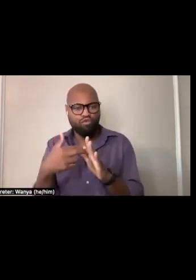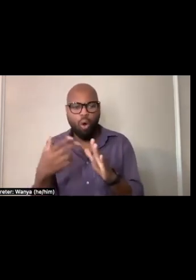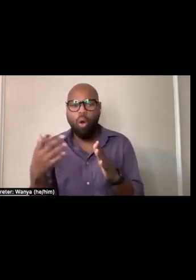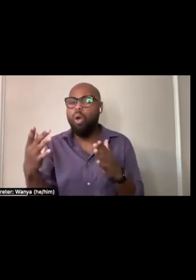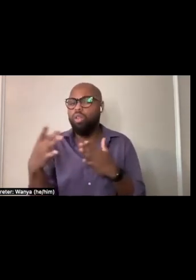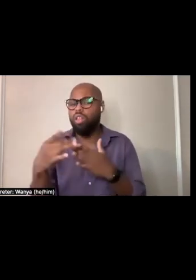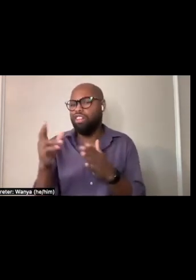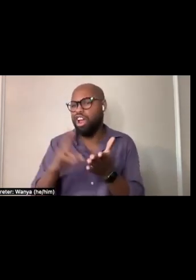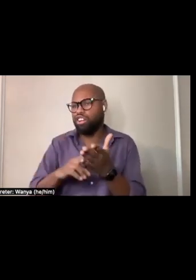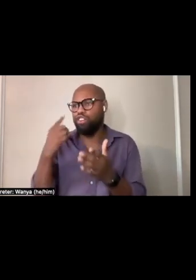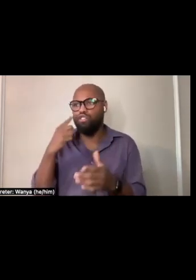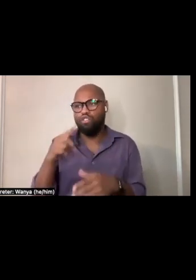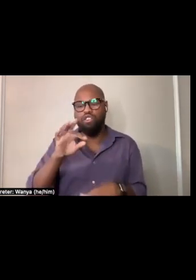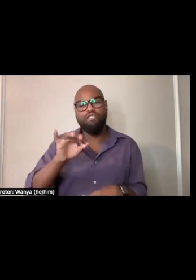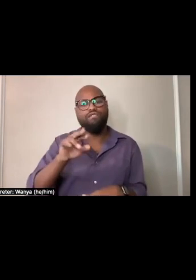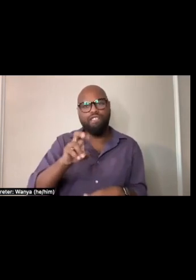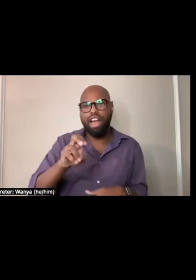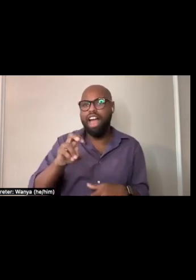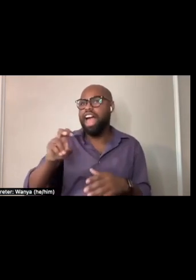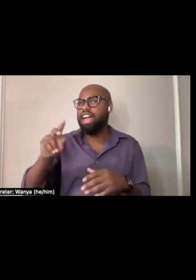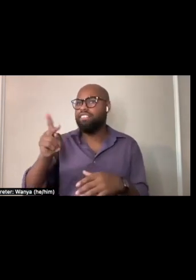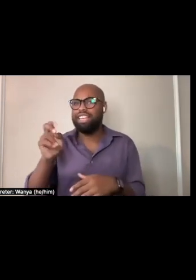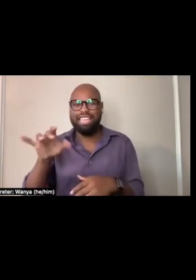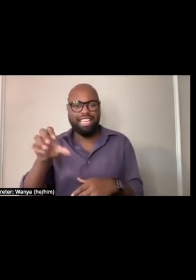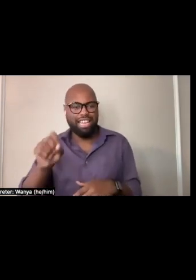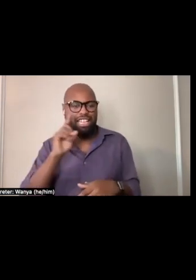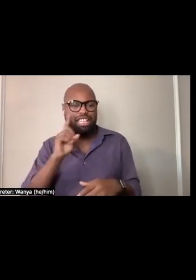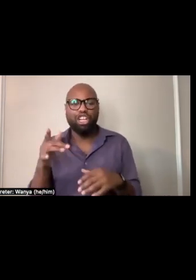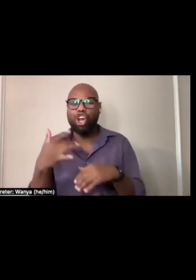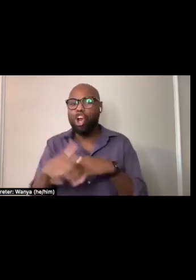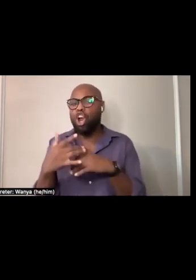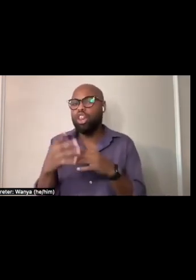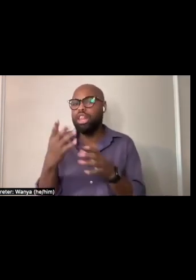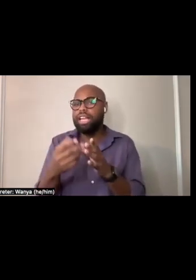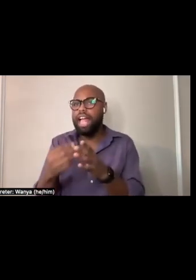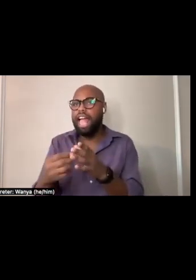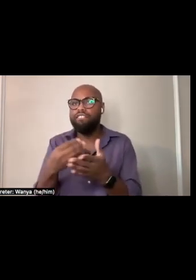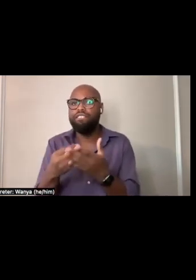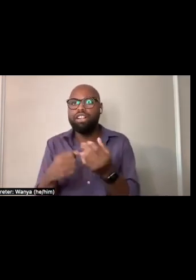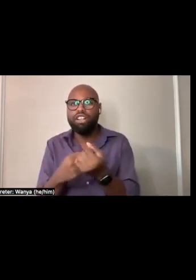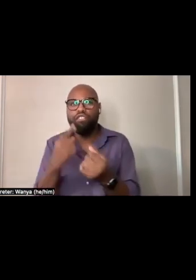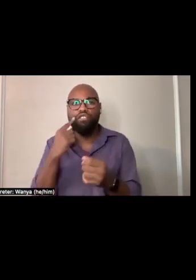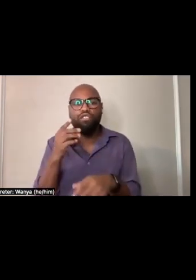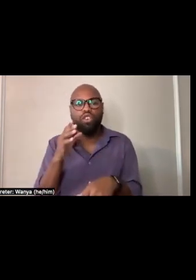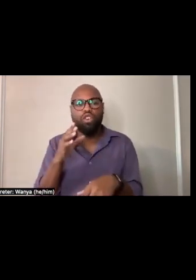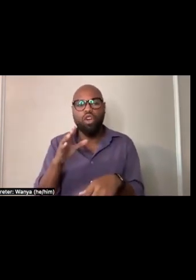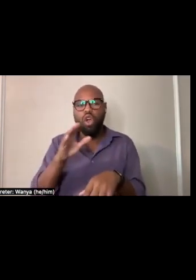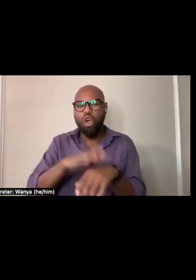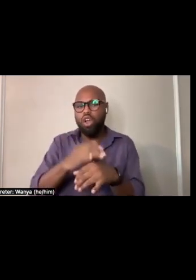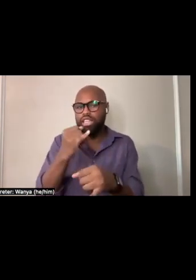And they provided early gap funding for on-site personnel, including health and personal care workers.